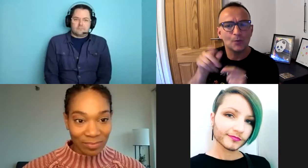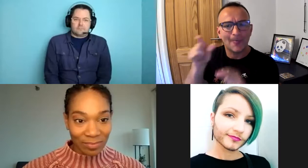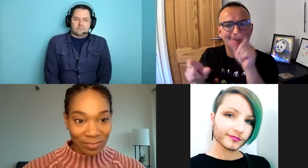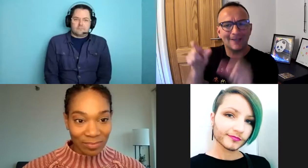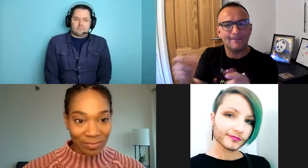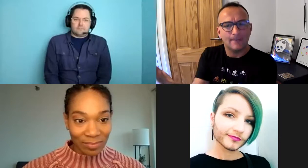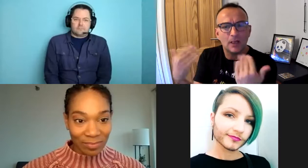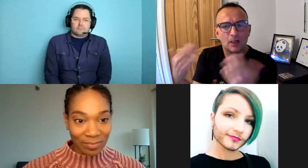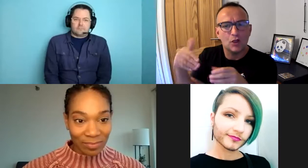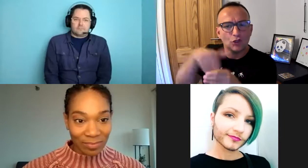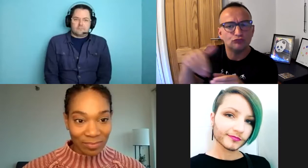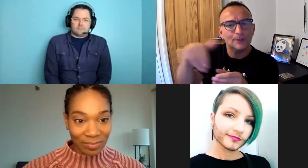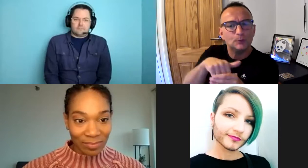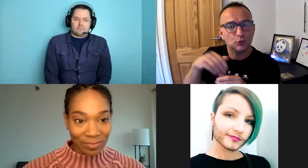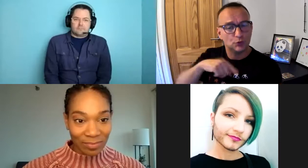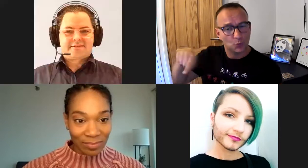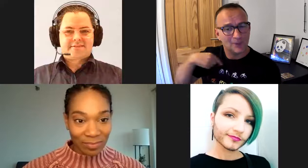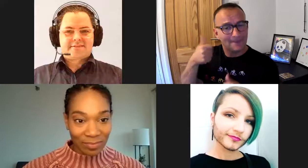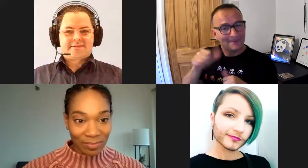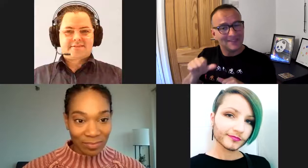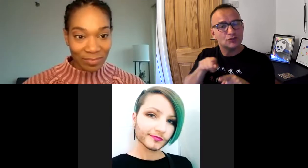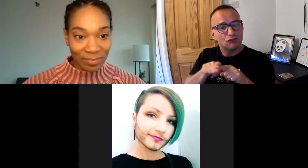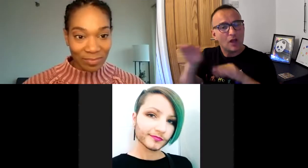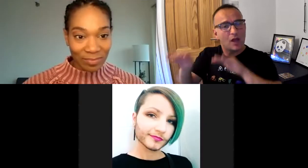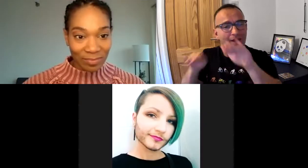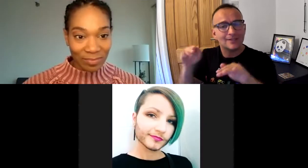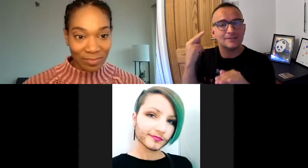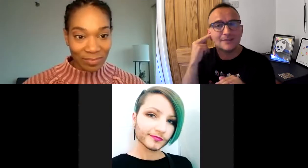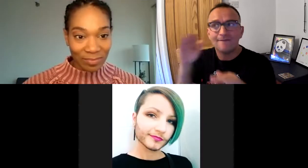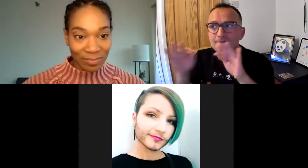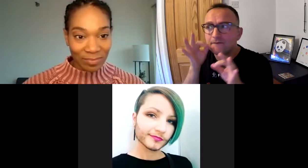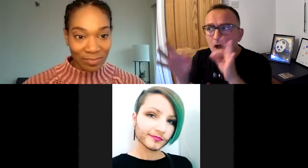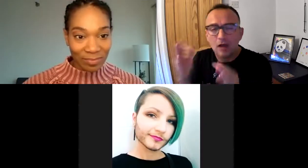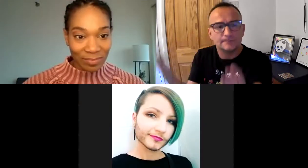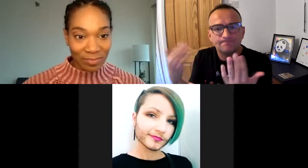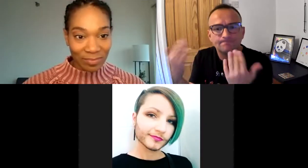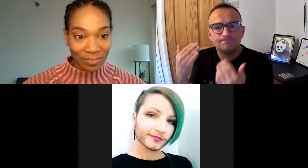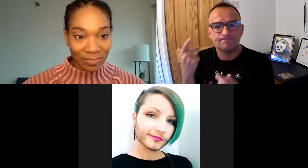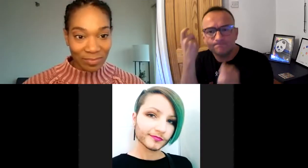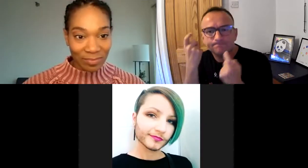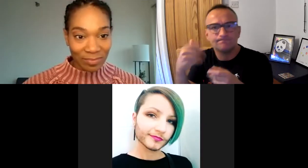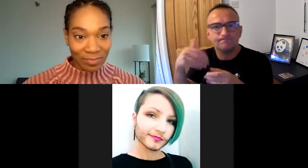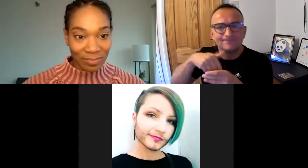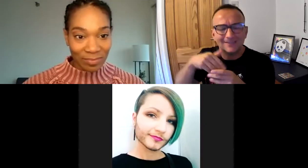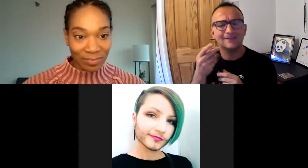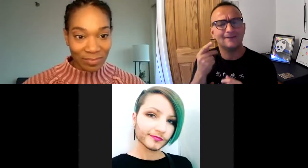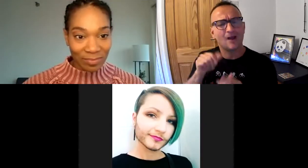their ideas and found it difficult for people to engage with that process and come forward we wonder if